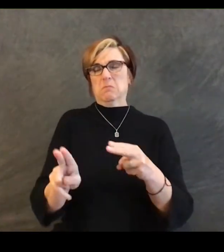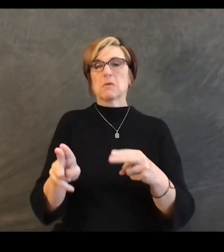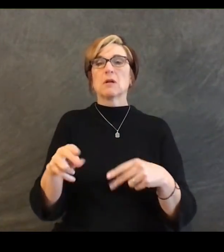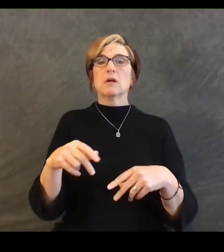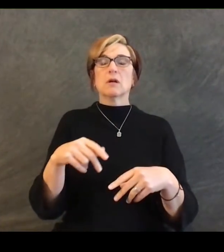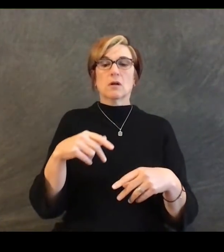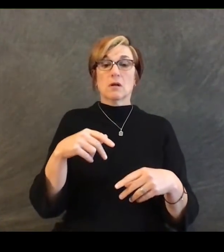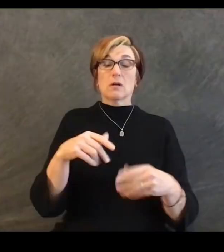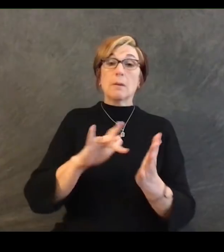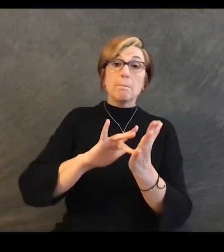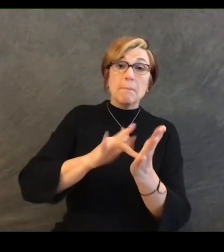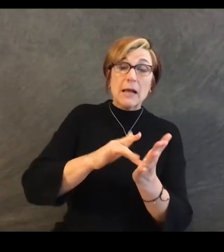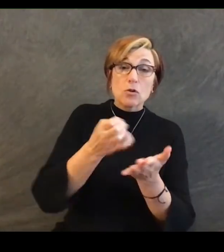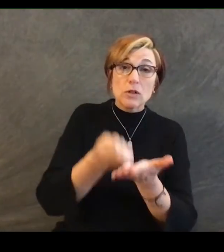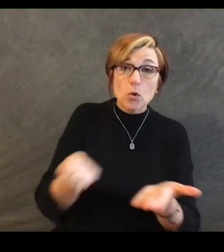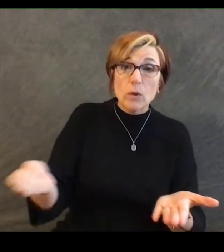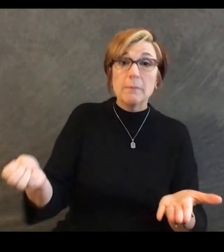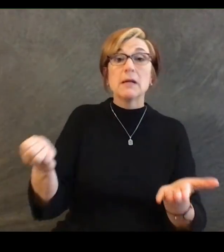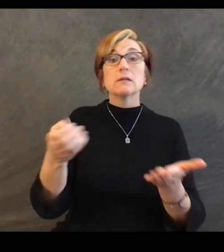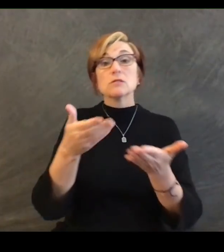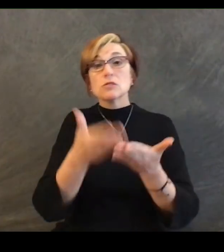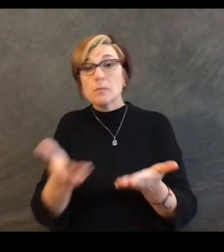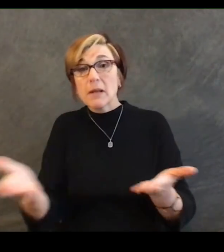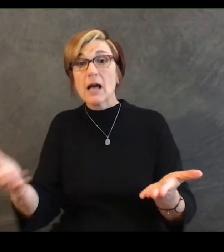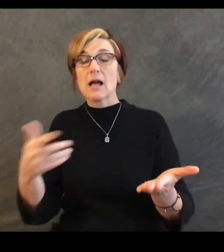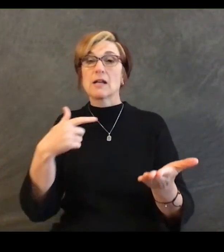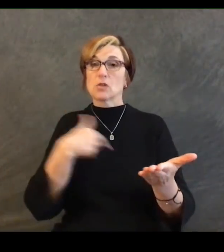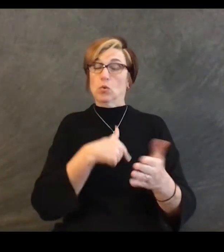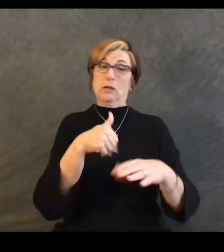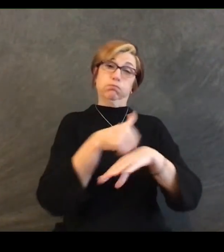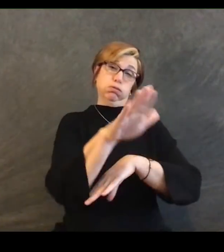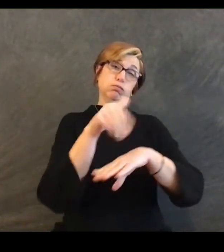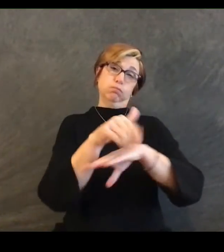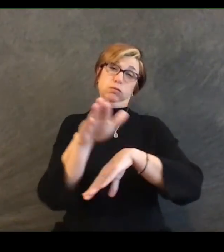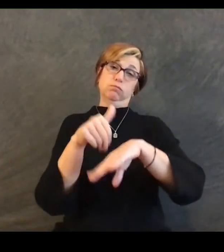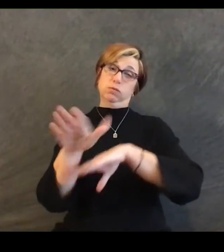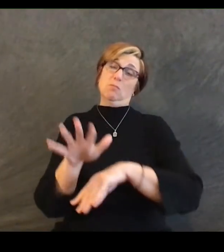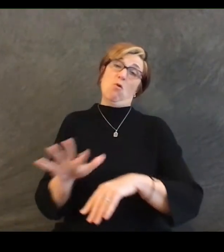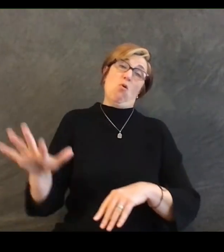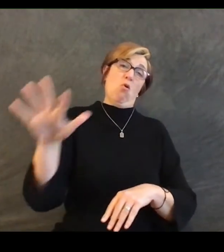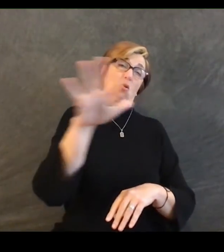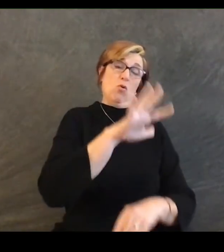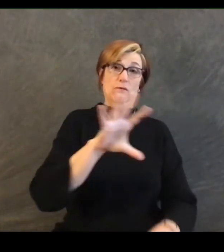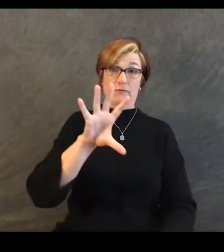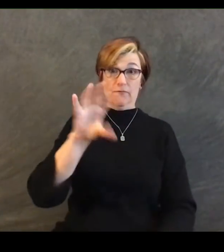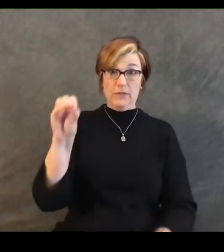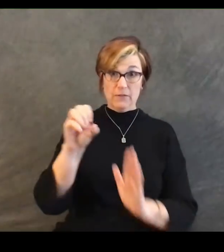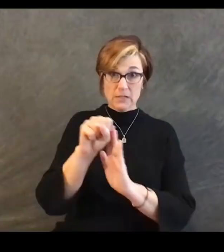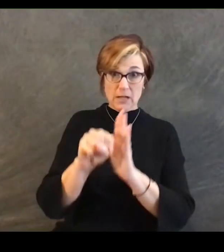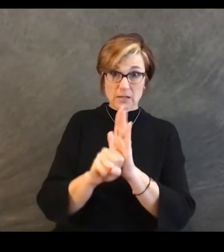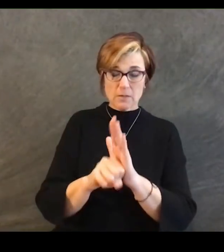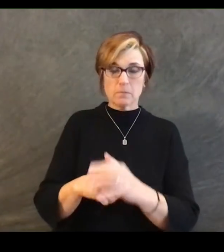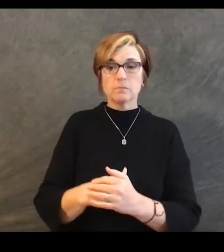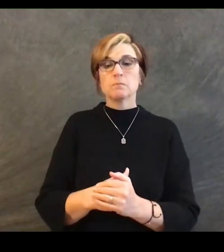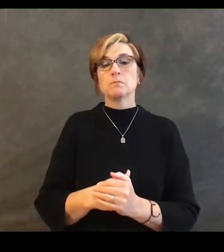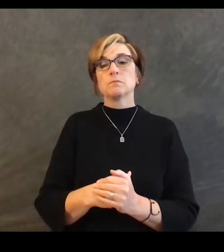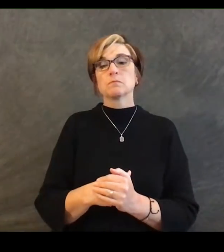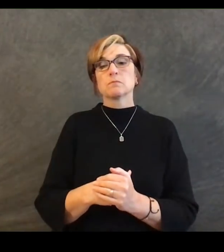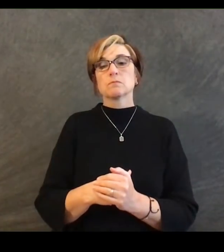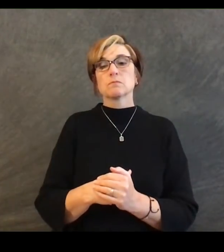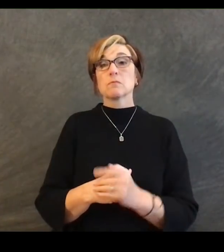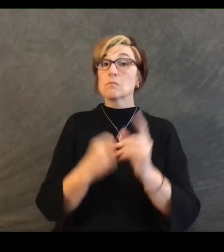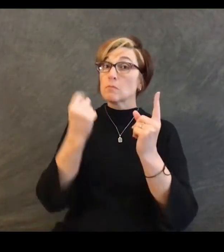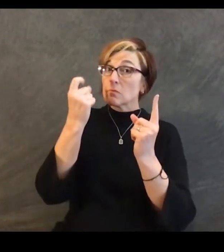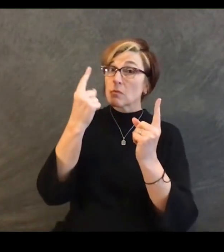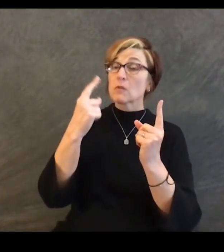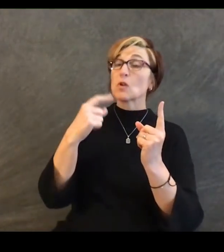equipment and supplies to the 50 states we also are holding back quite a bit we